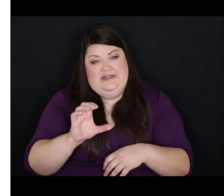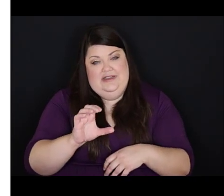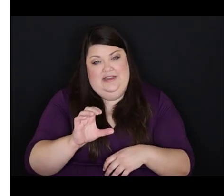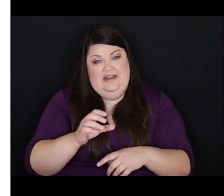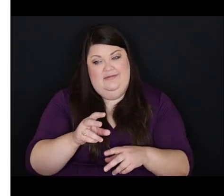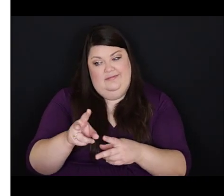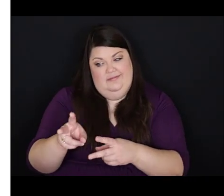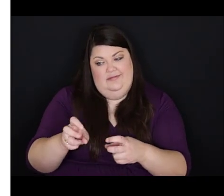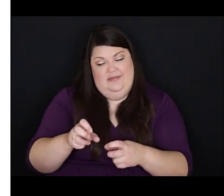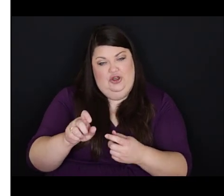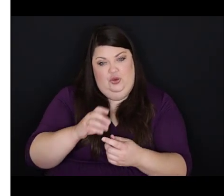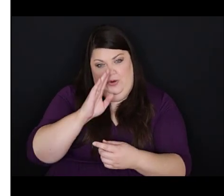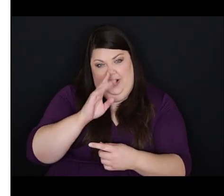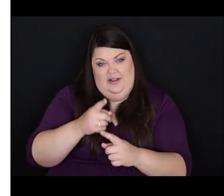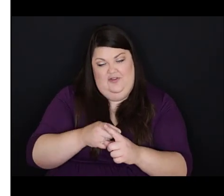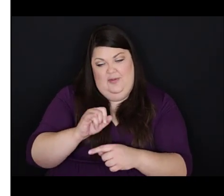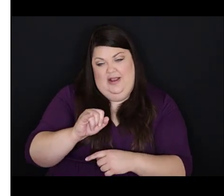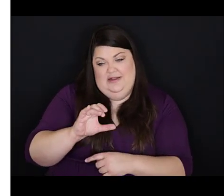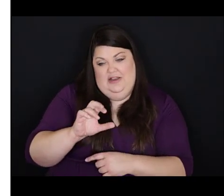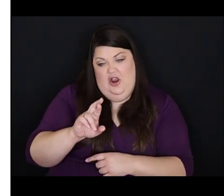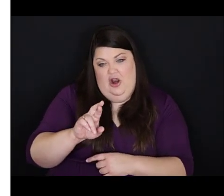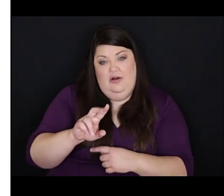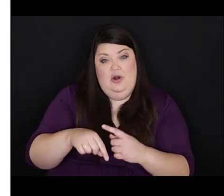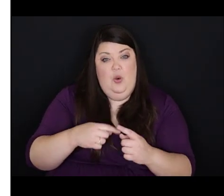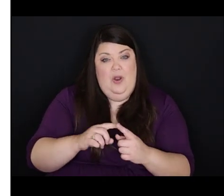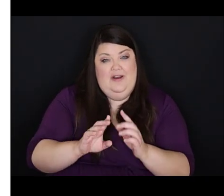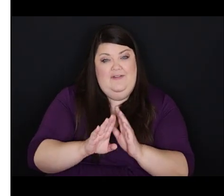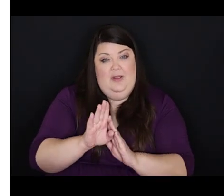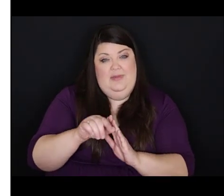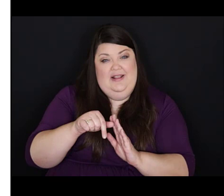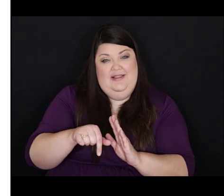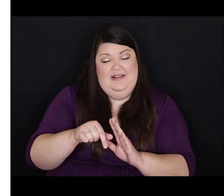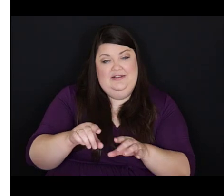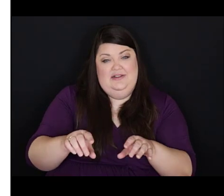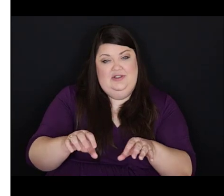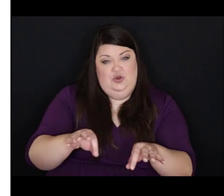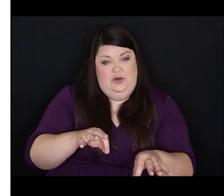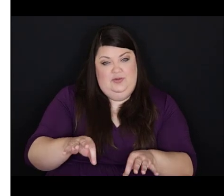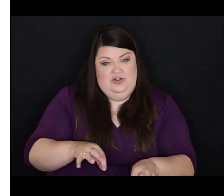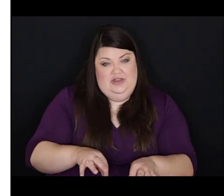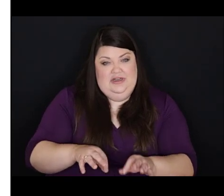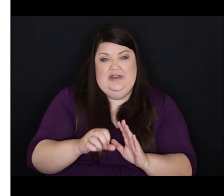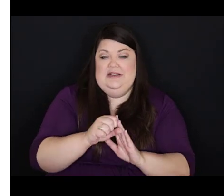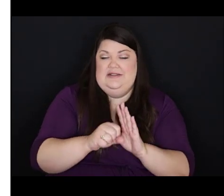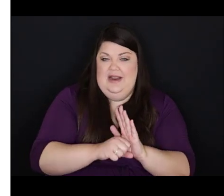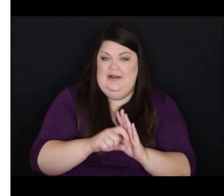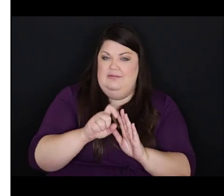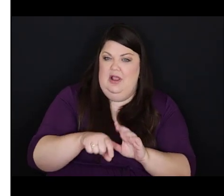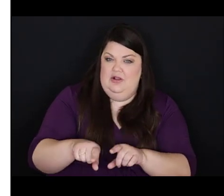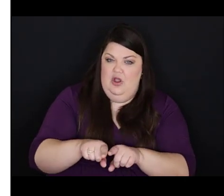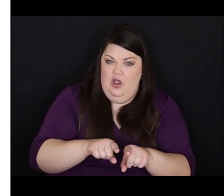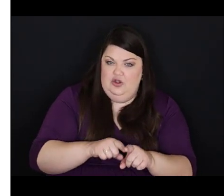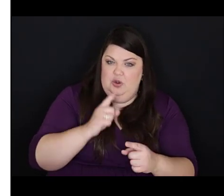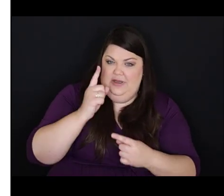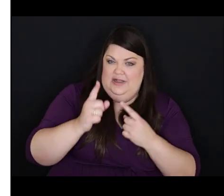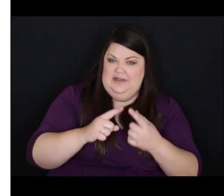from the ICR. When developing this Description, States must also consider the following: